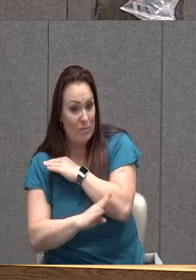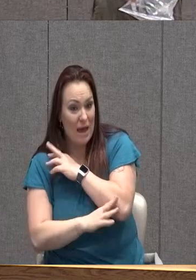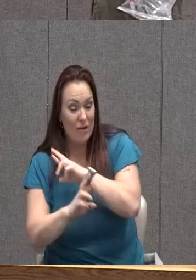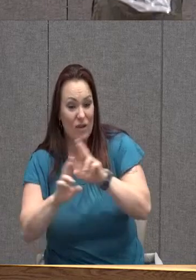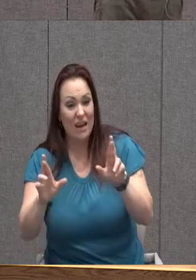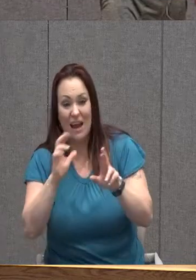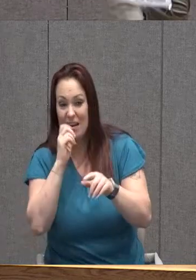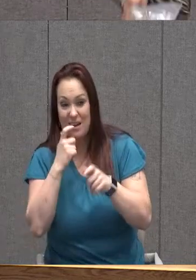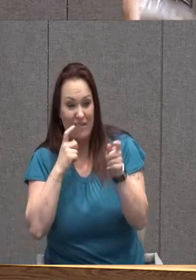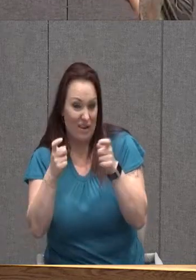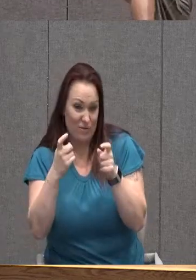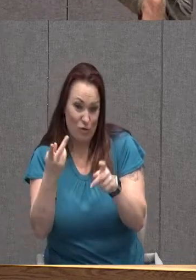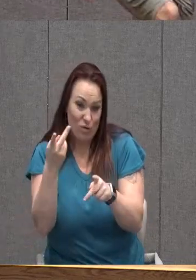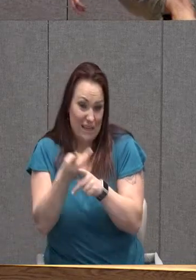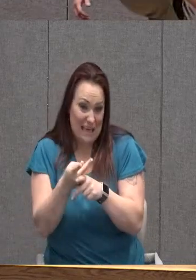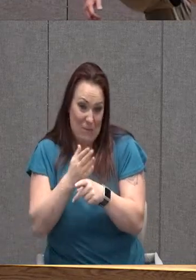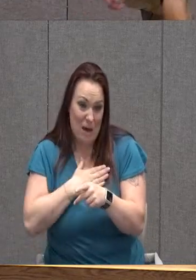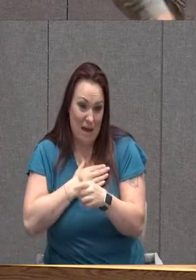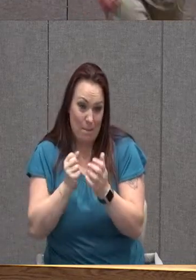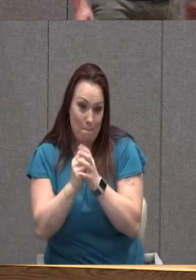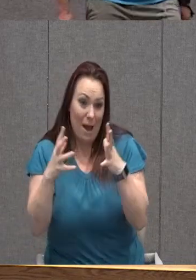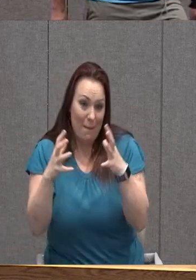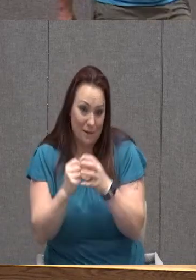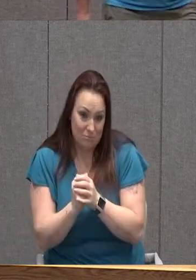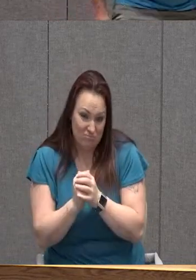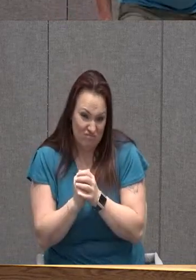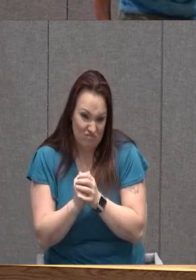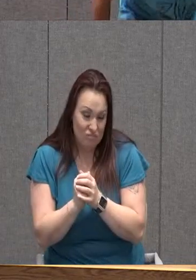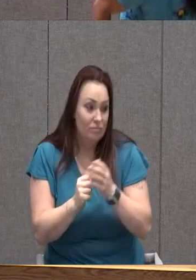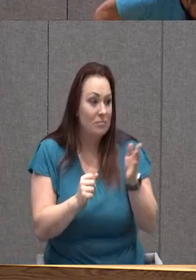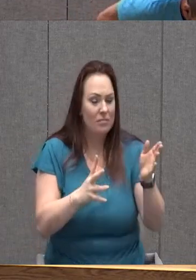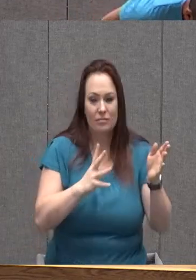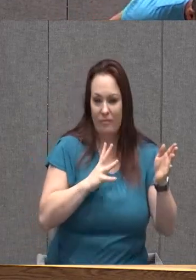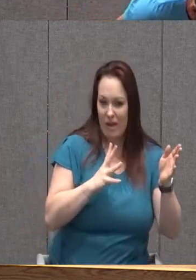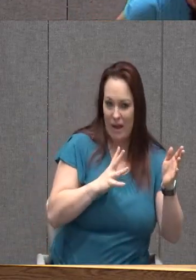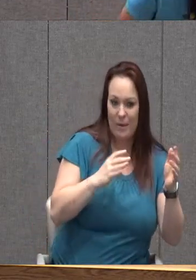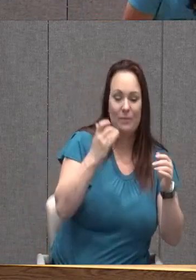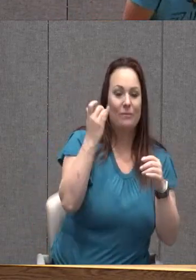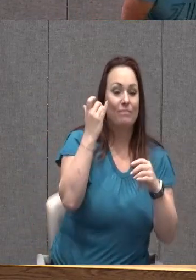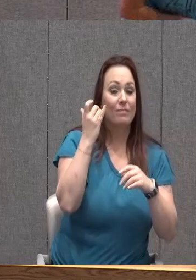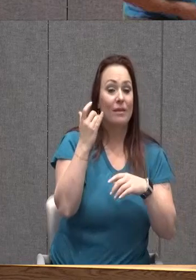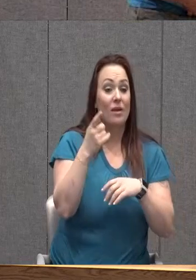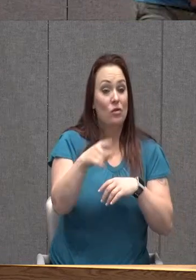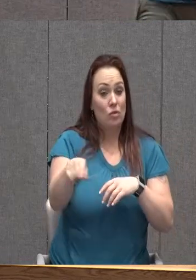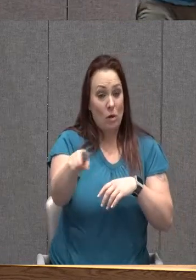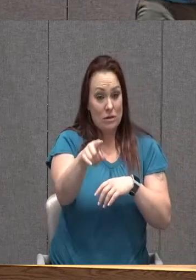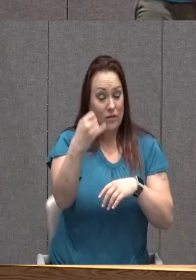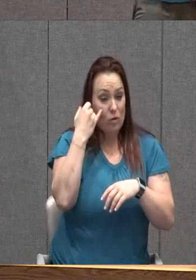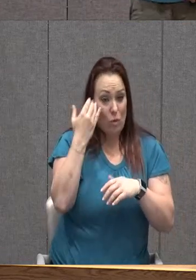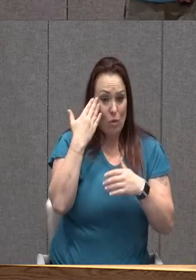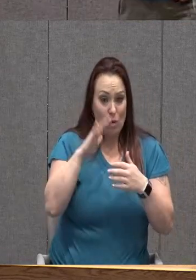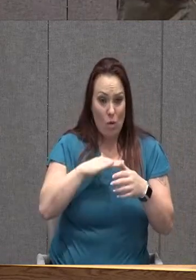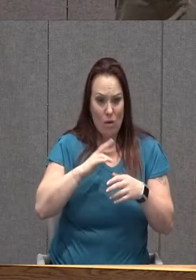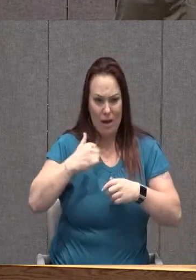One thing also, for those of you who don't know whether you're more comfortable with your right or left,